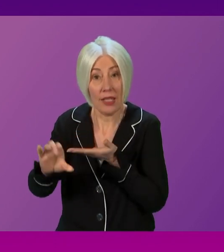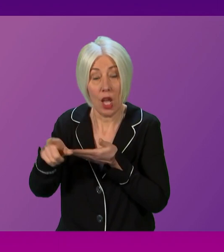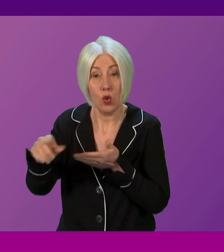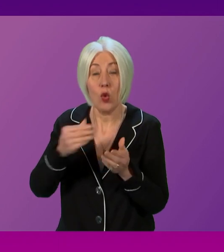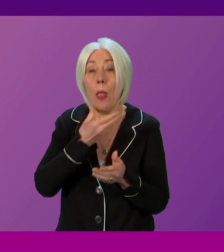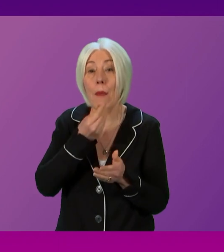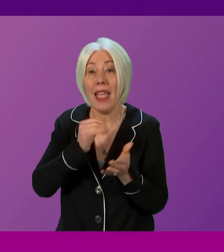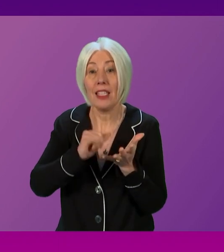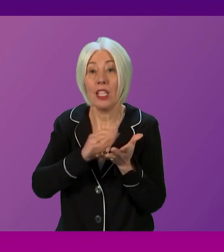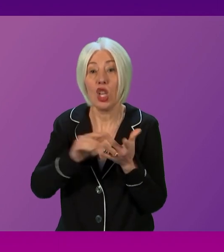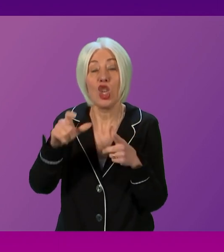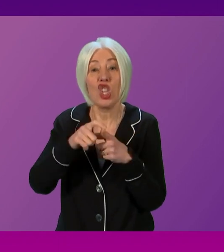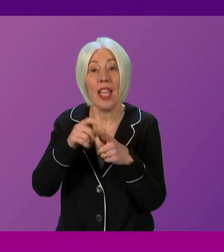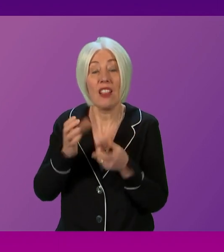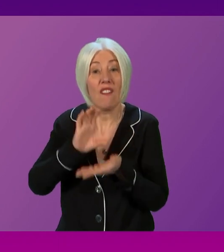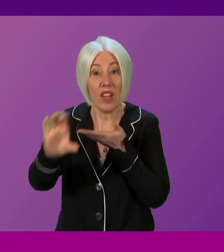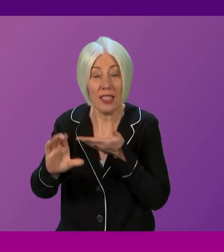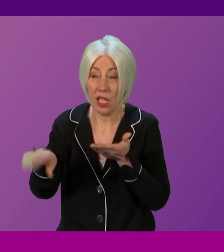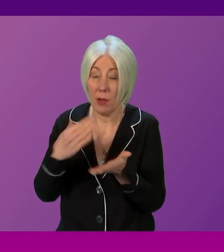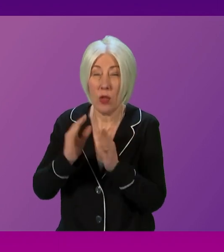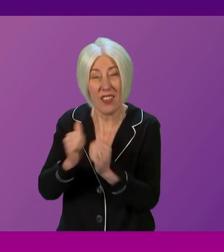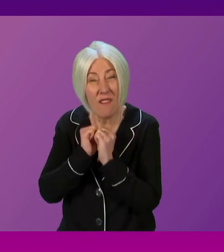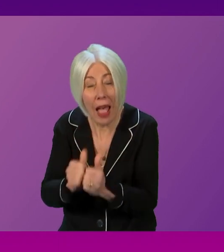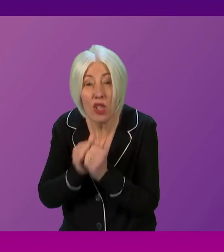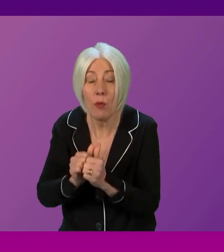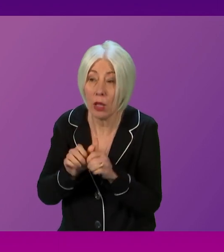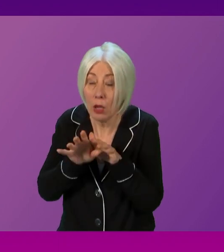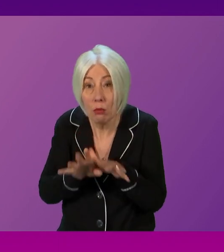allow that invaluable public health movement to be maintained and expanded?